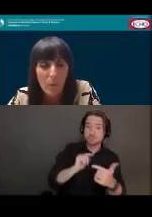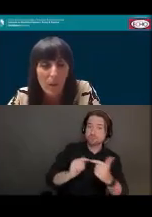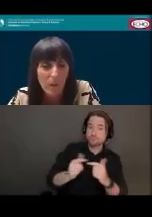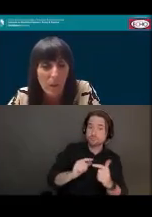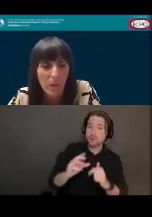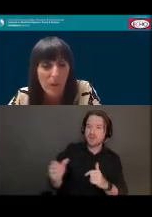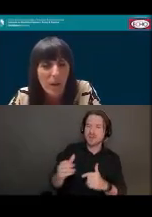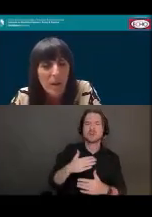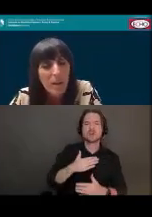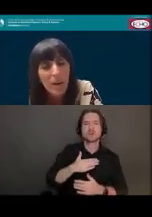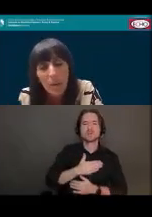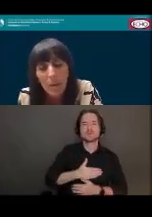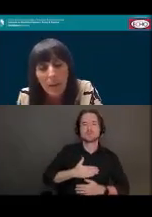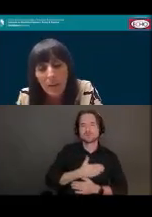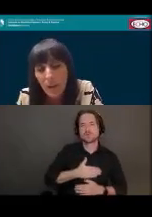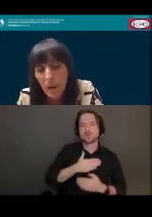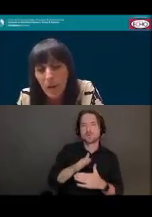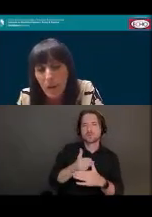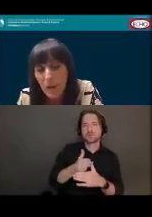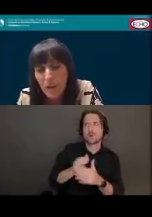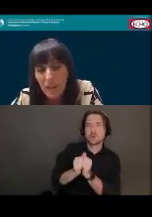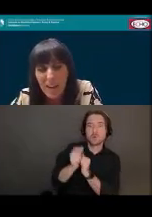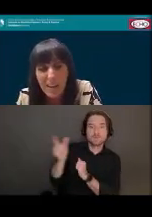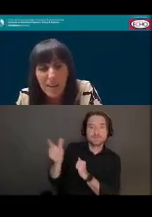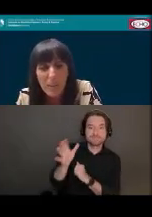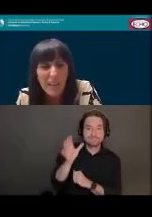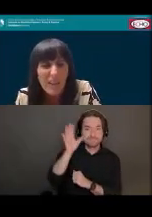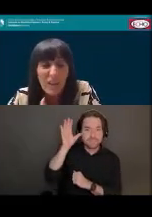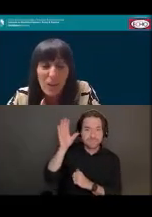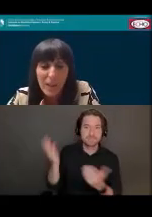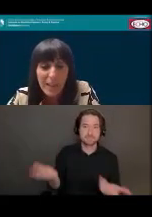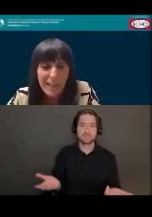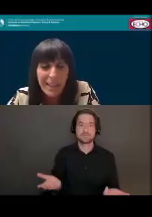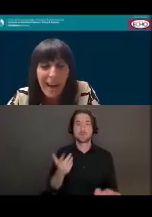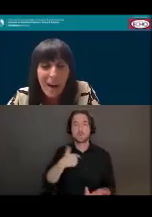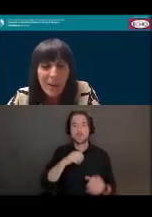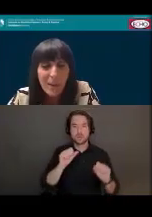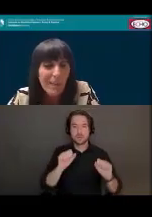with you. We can coach those things by slowing it down,